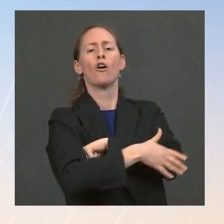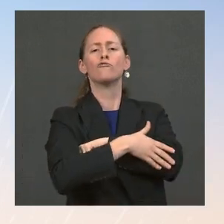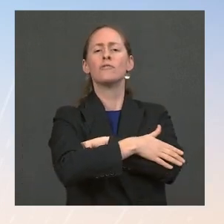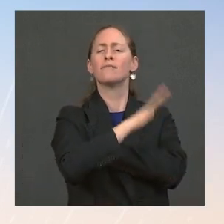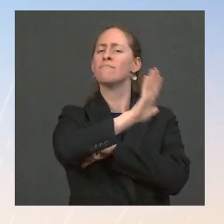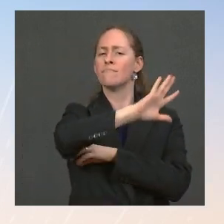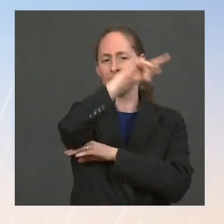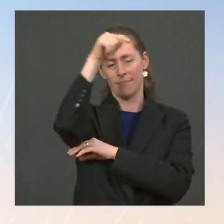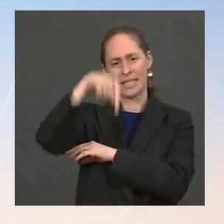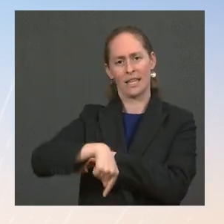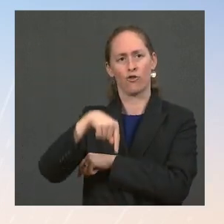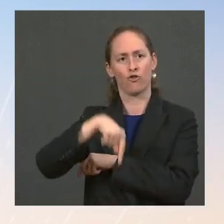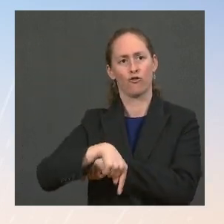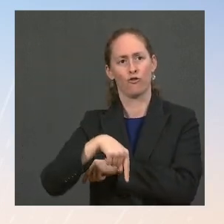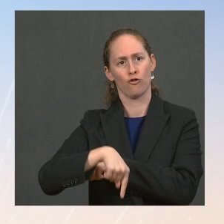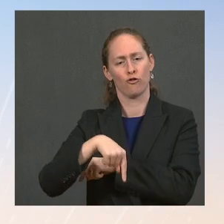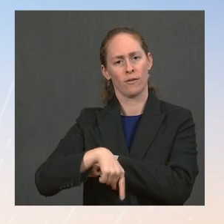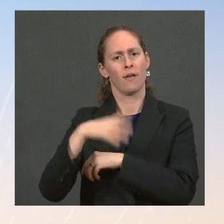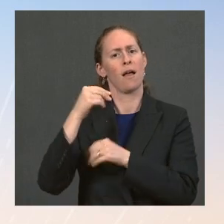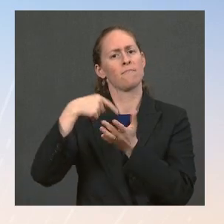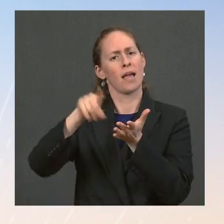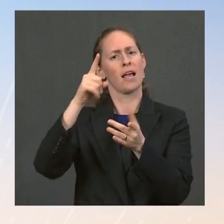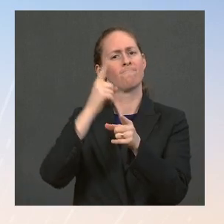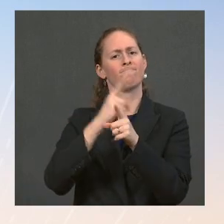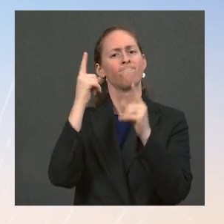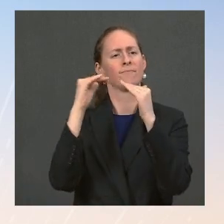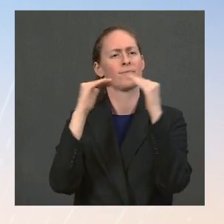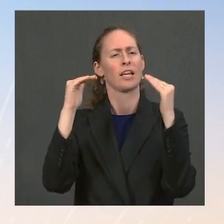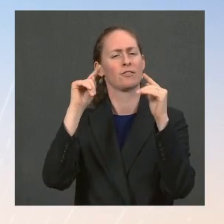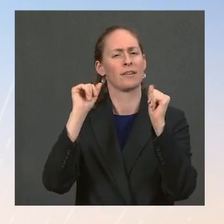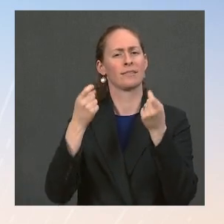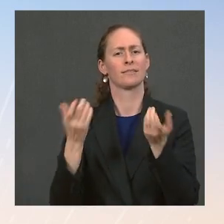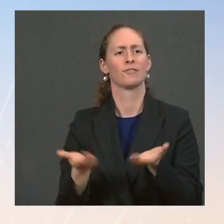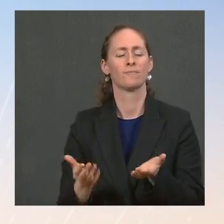The international agreement is proof that the rest of the world agrees that corporations can